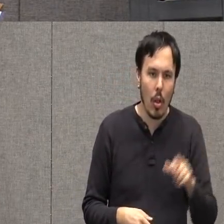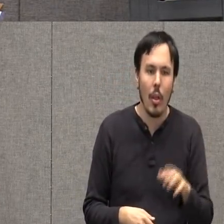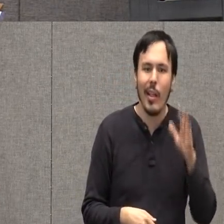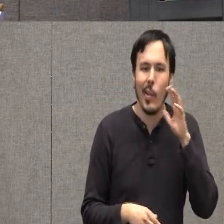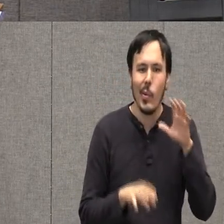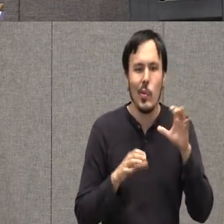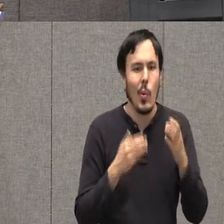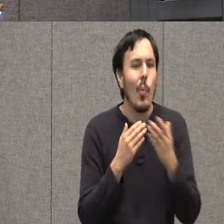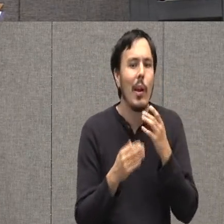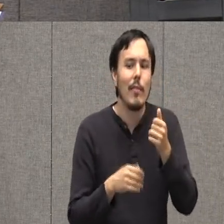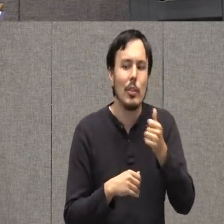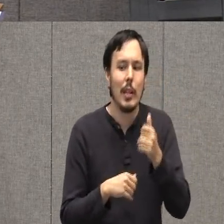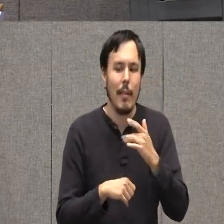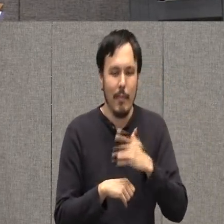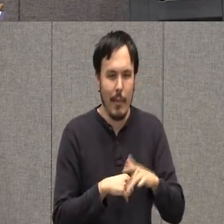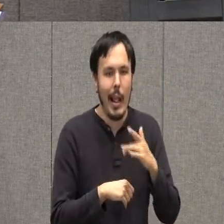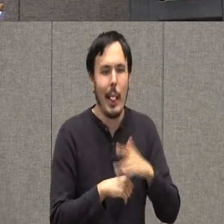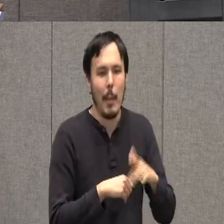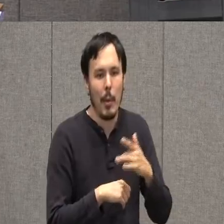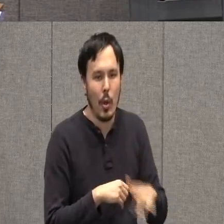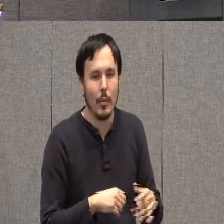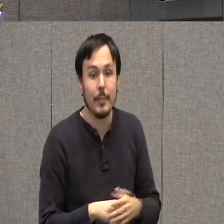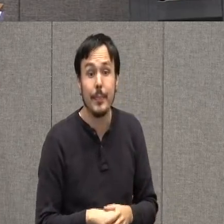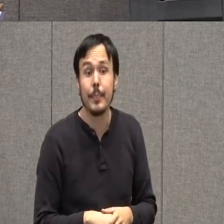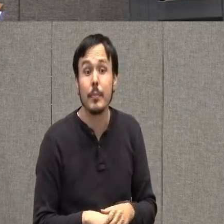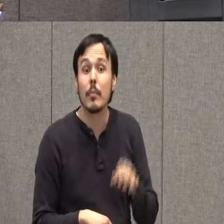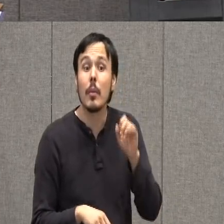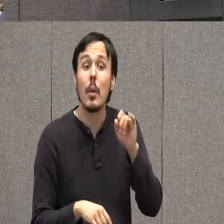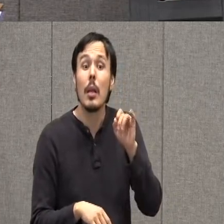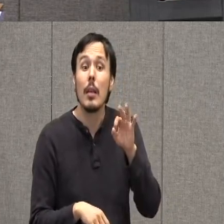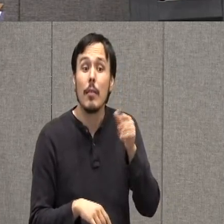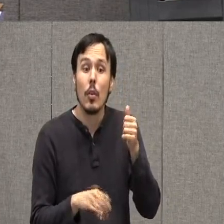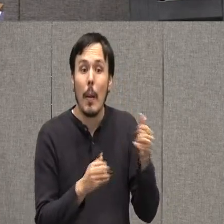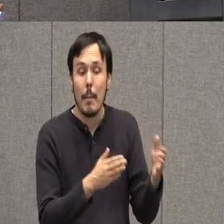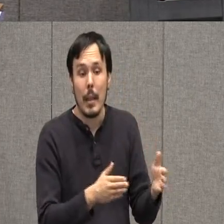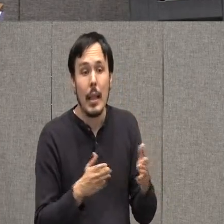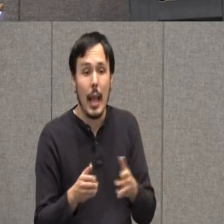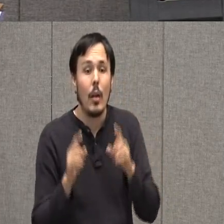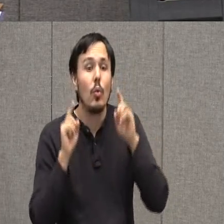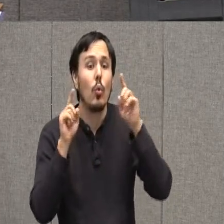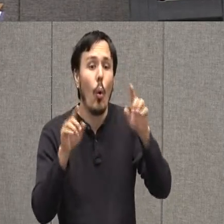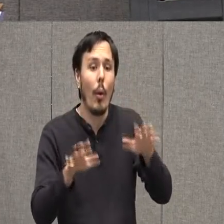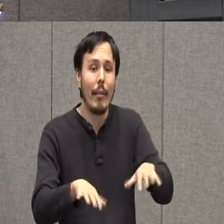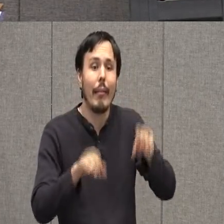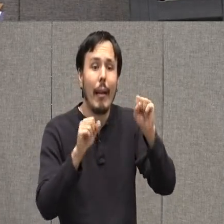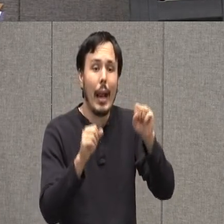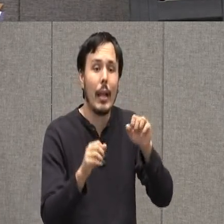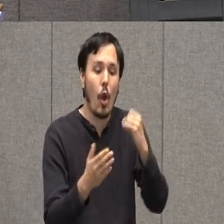and how much you practice this art form. But if you're planning on going and taking art in middle school as an elective,